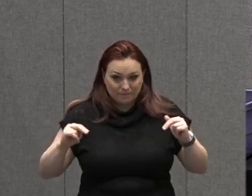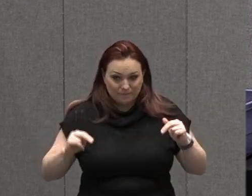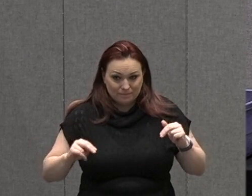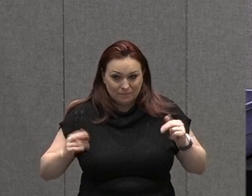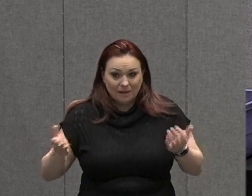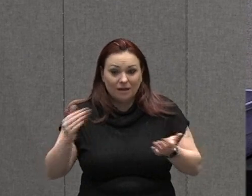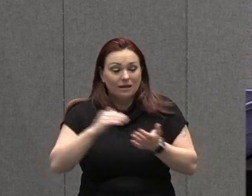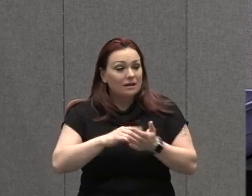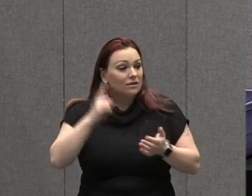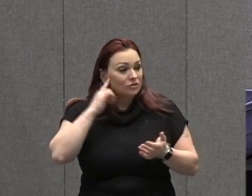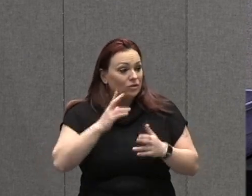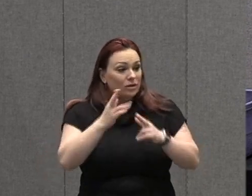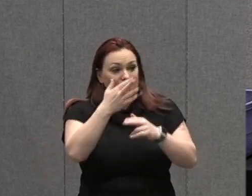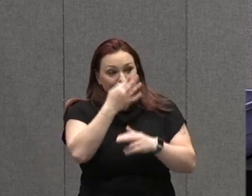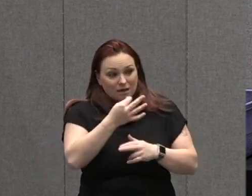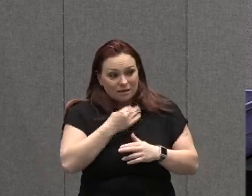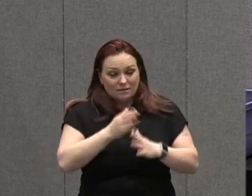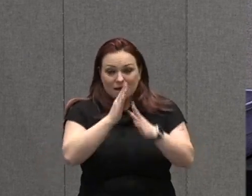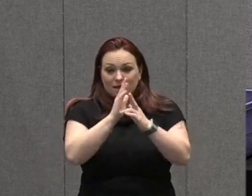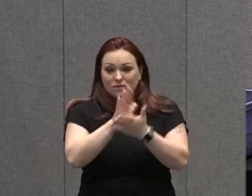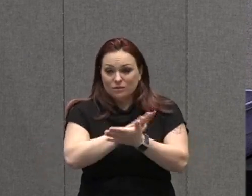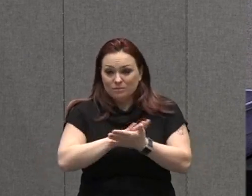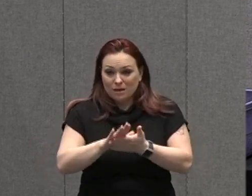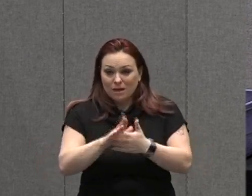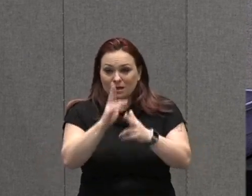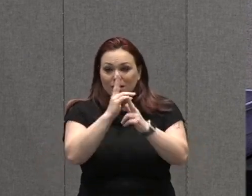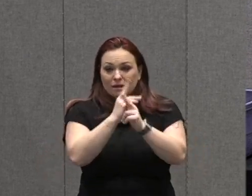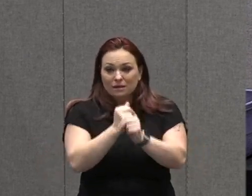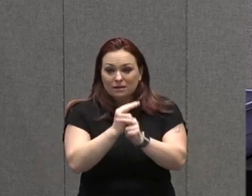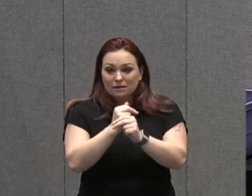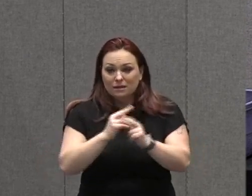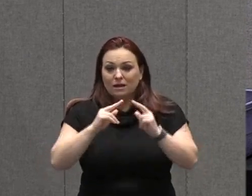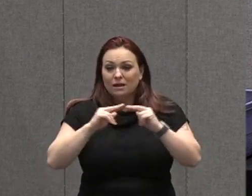Again tissue sanitizer bunny tape.